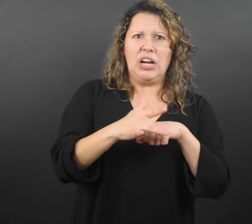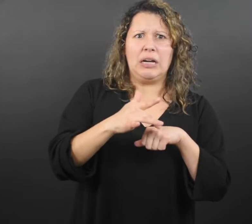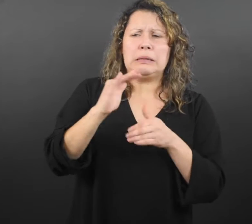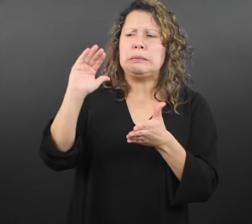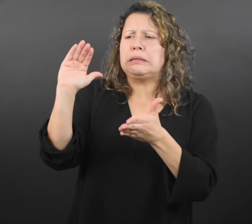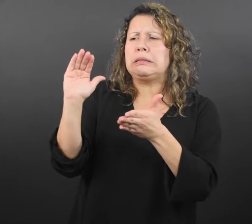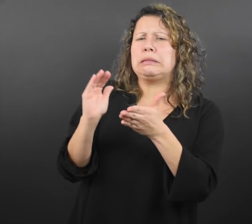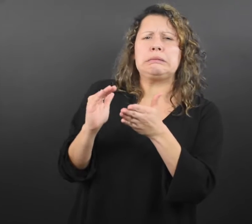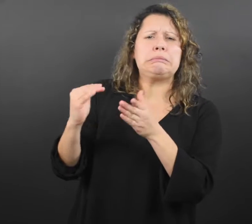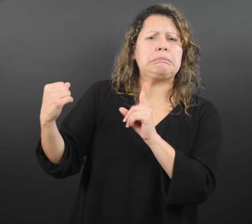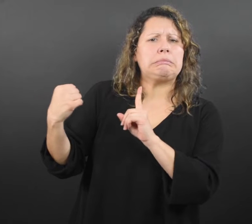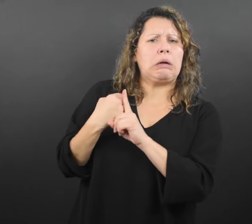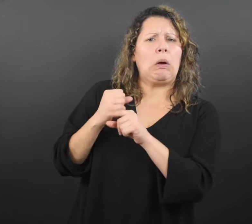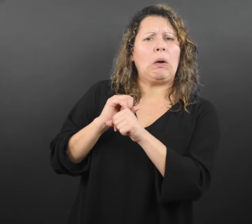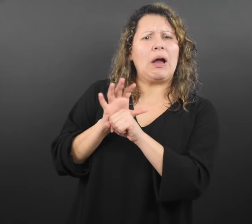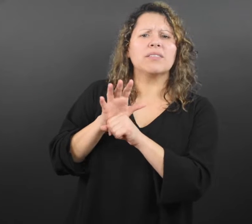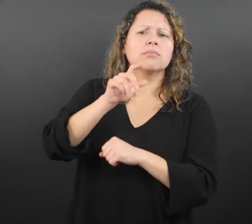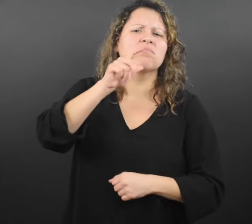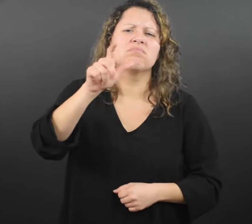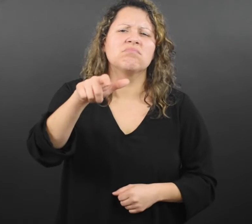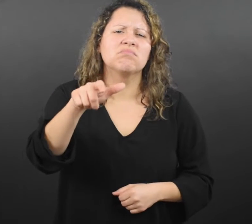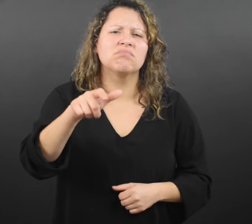early to lower the risk of COVID-19 infection.